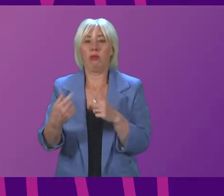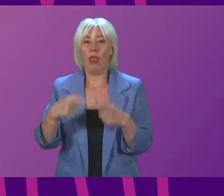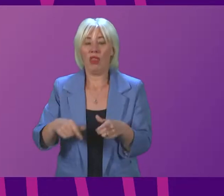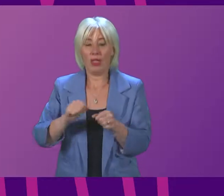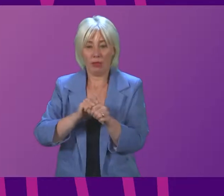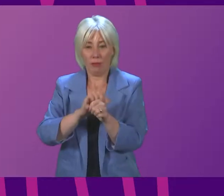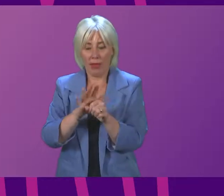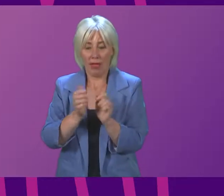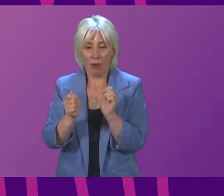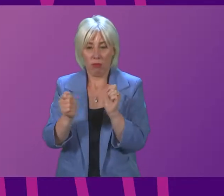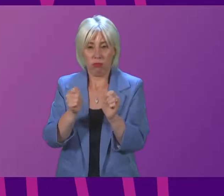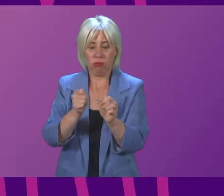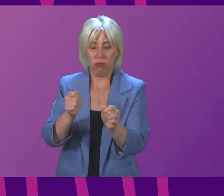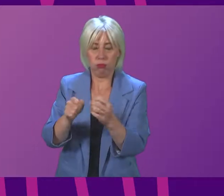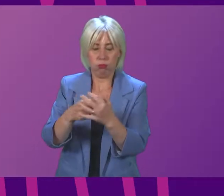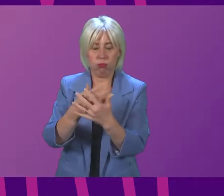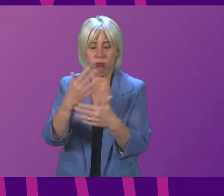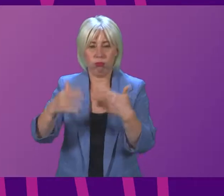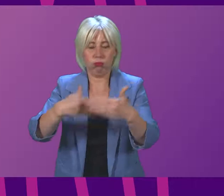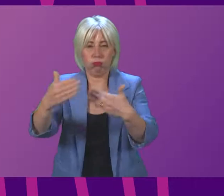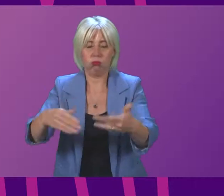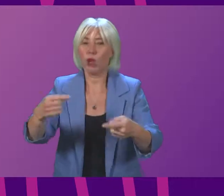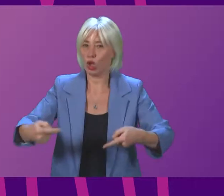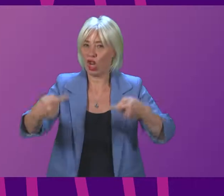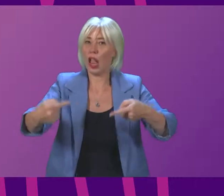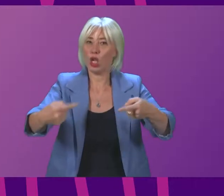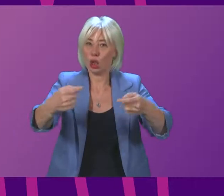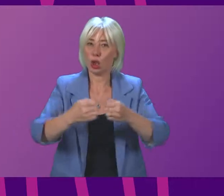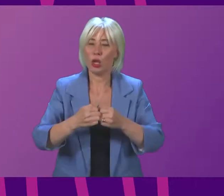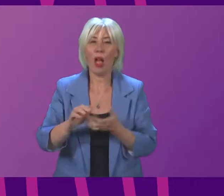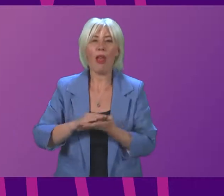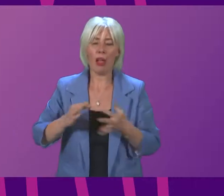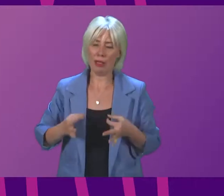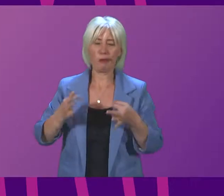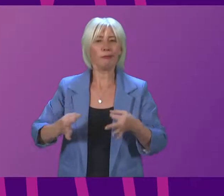and challenge us, but that does not mean that we can delay our efforts to learn from the past.